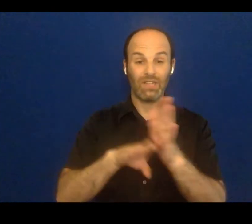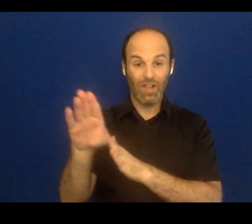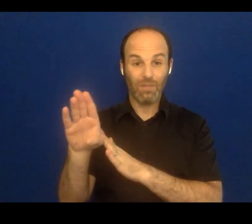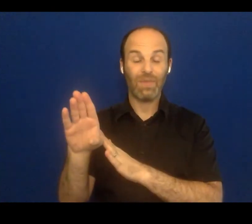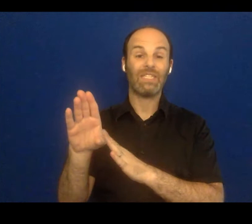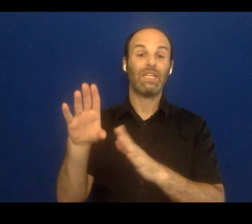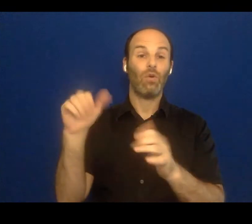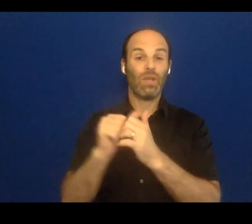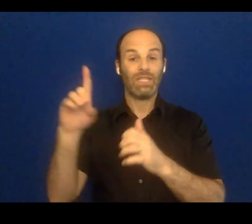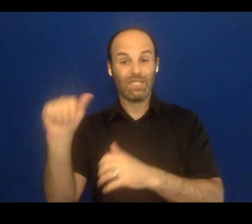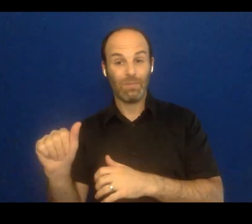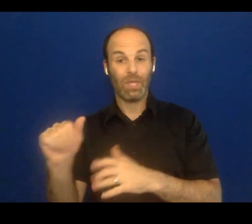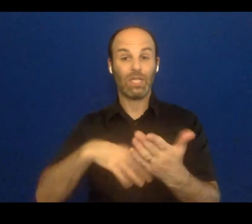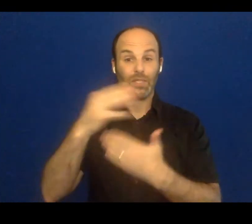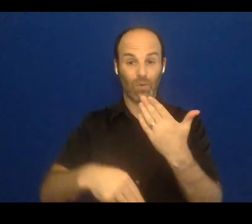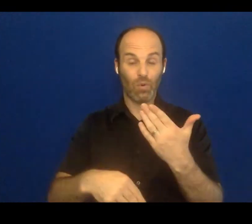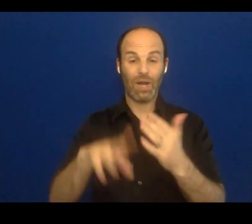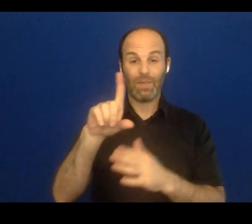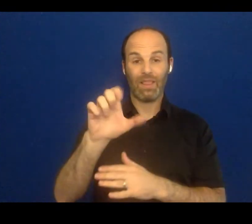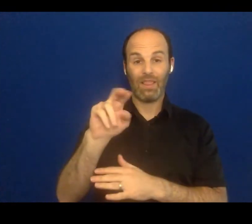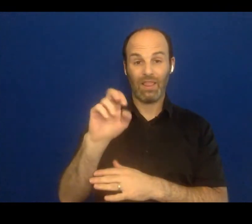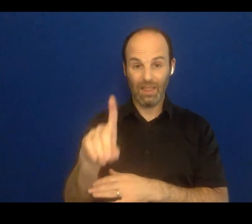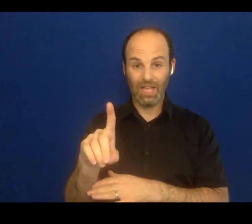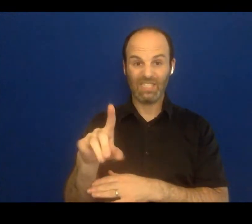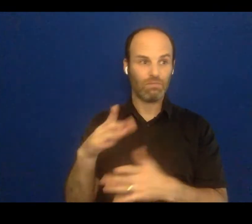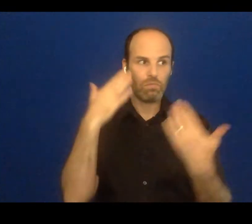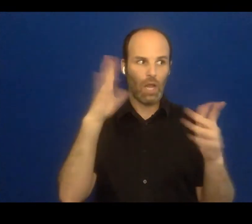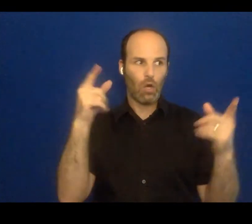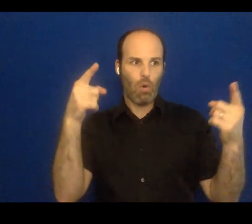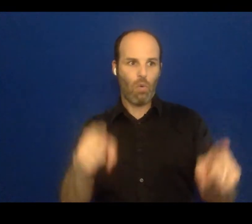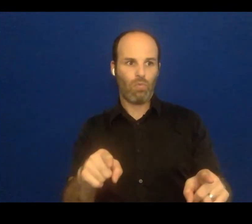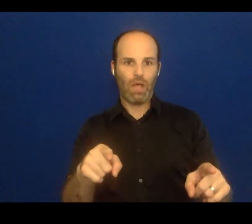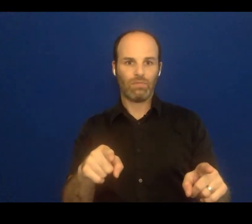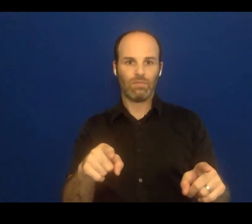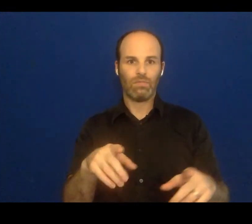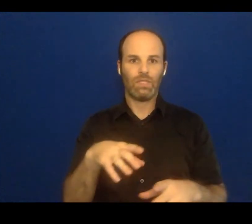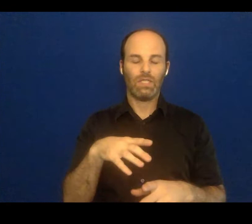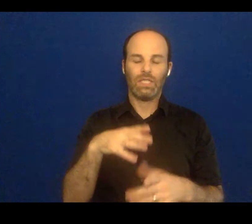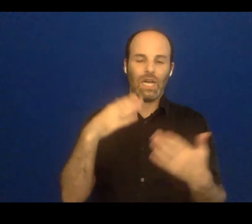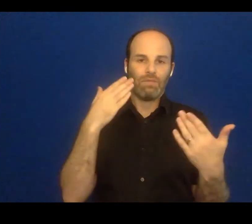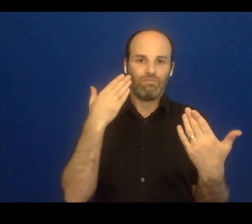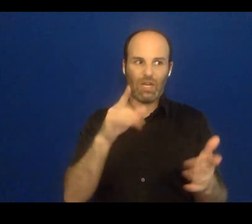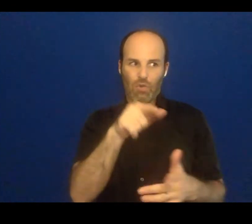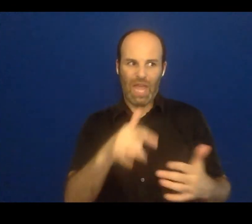WHICH WAS SOMETHING THAT I HAD NO IDEA EXISTED UNTIL I HAPPENED TO ROTATE WITH DEVELOPMENTAL